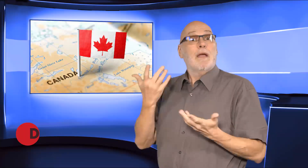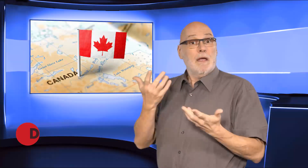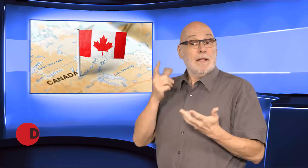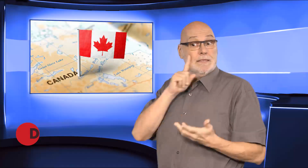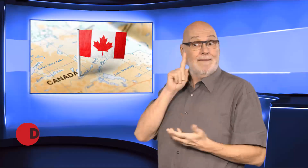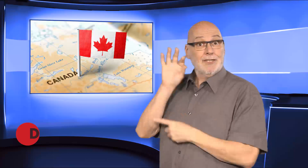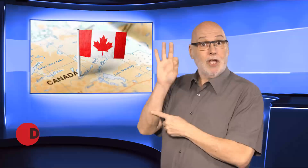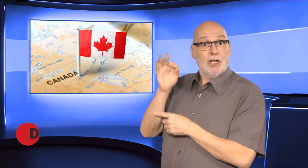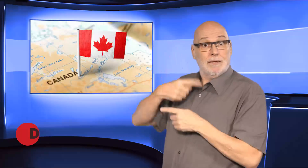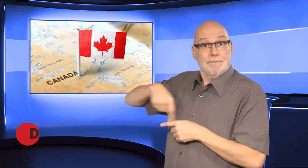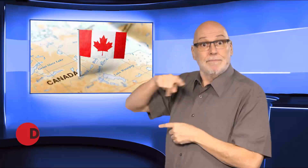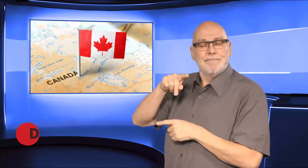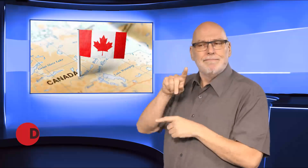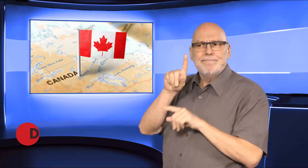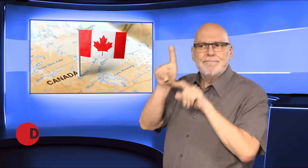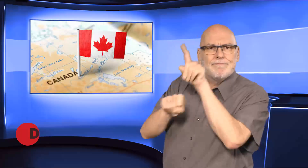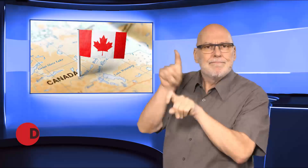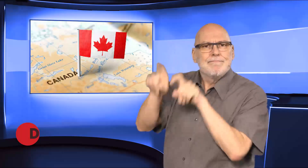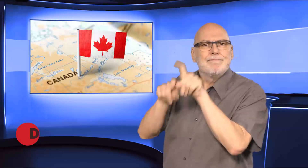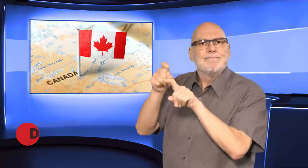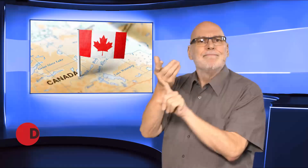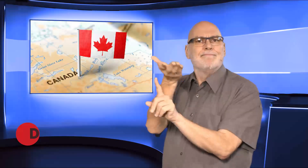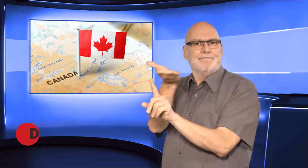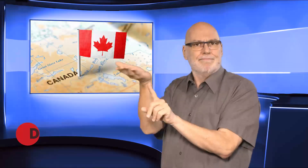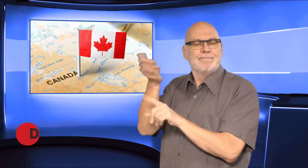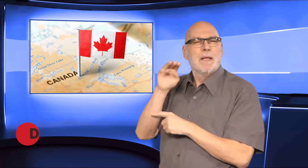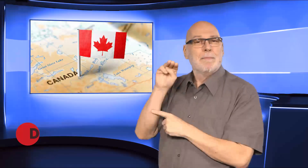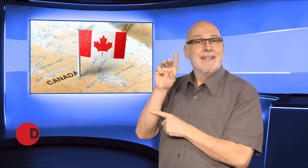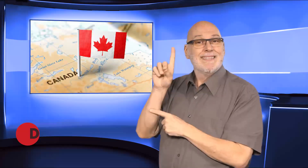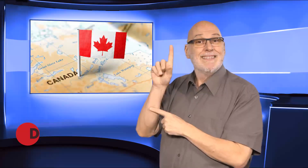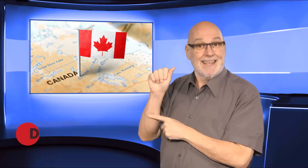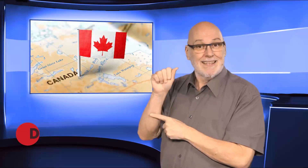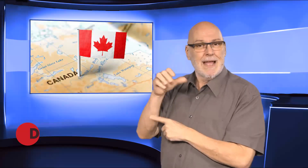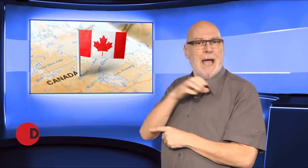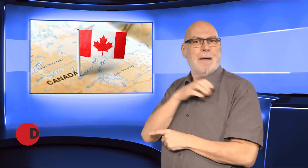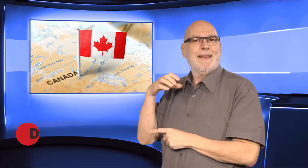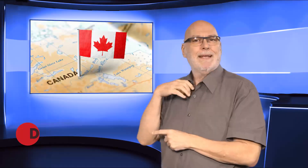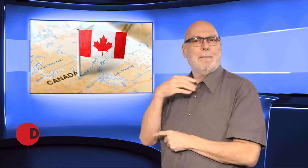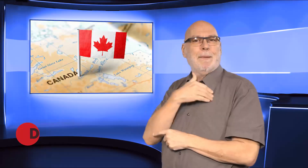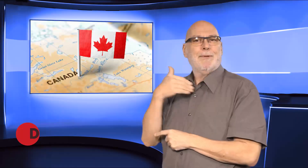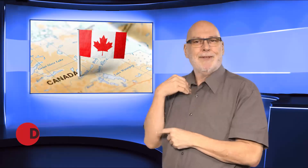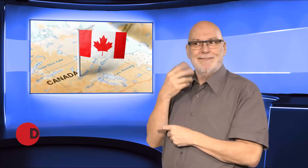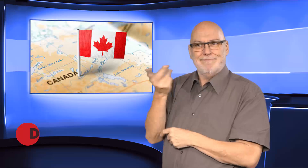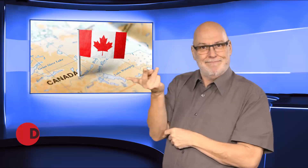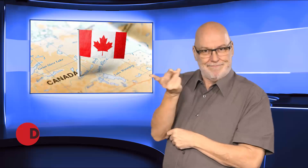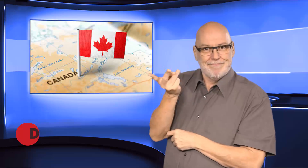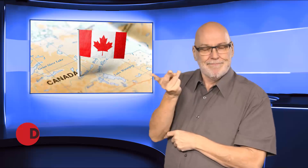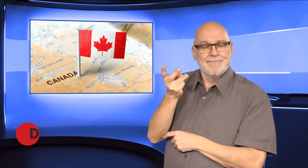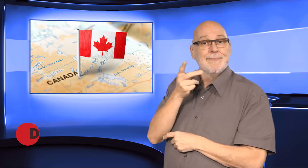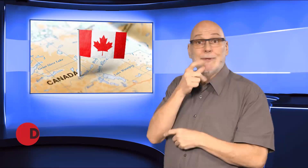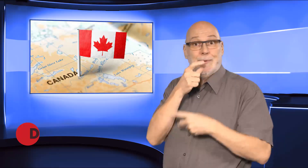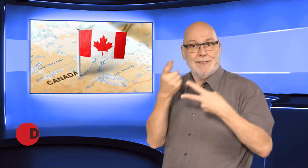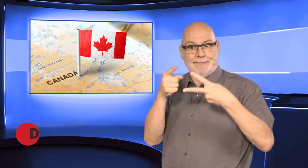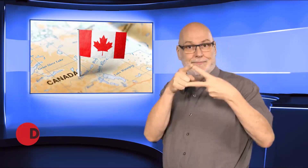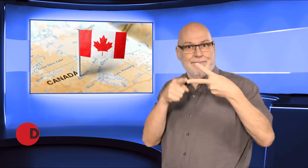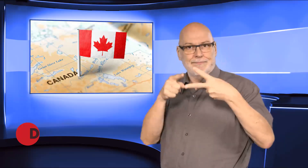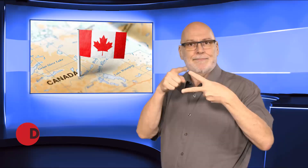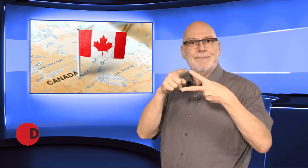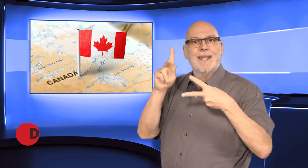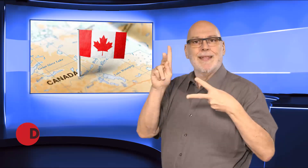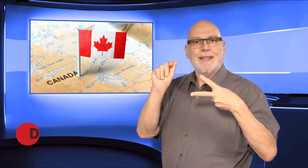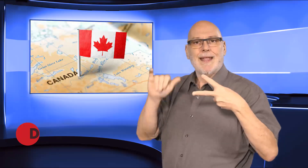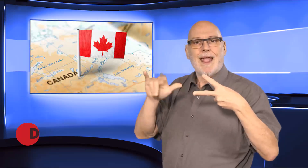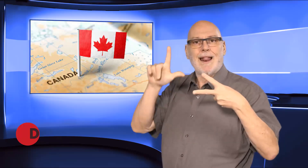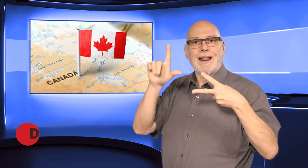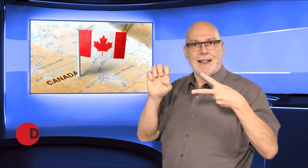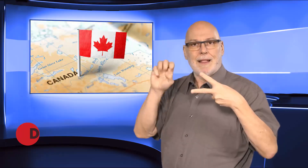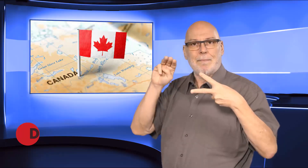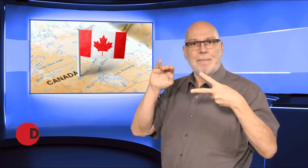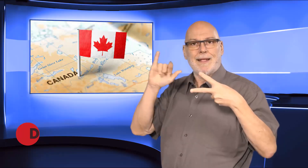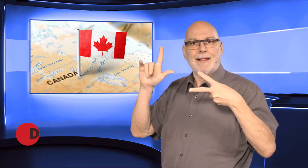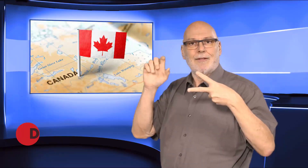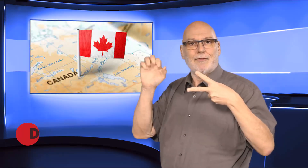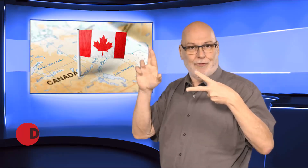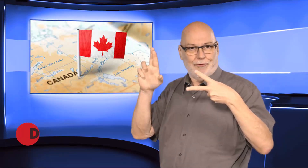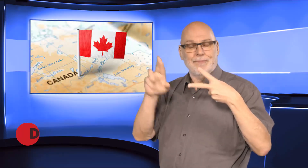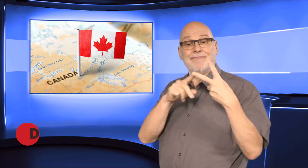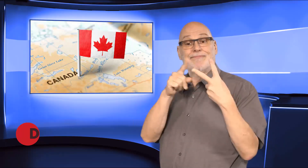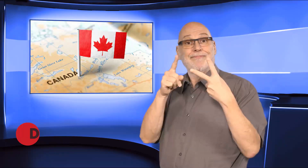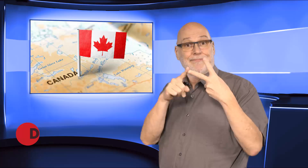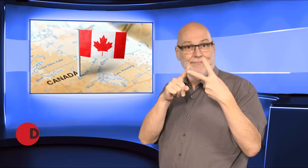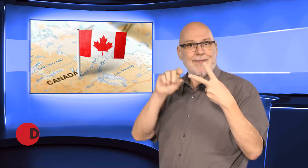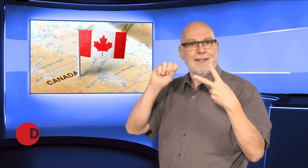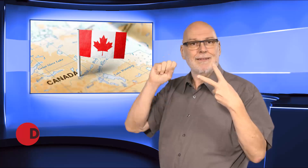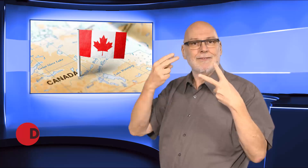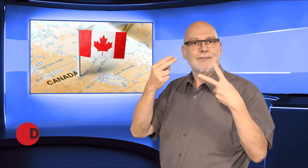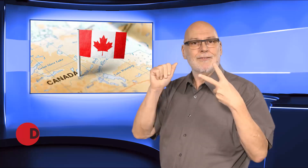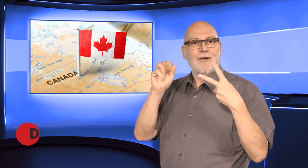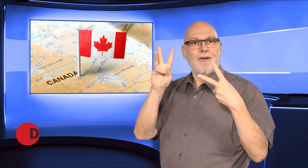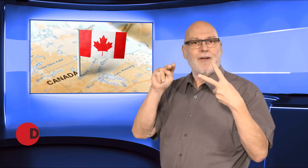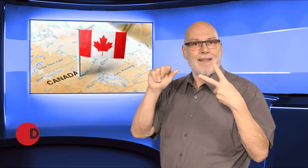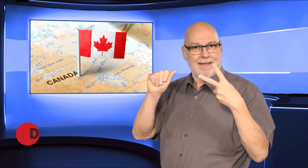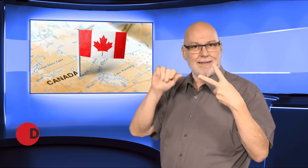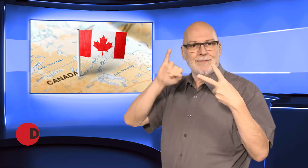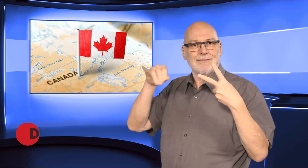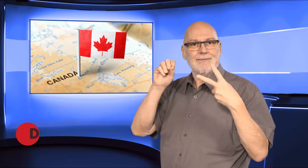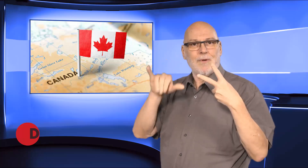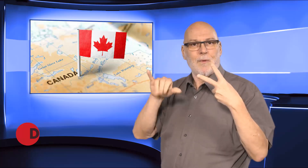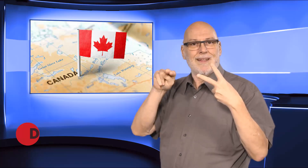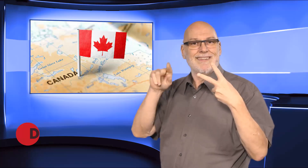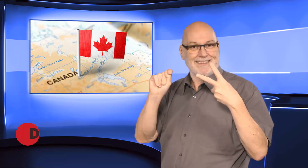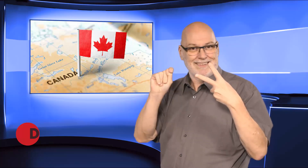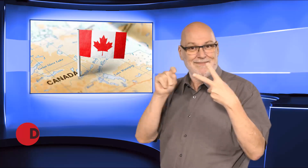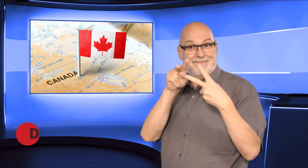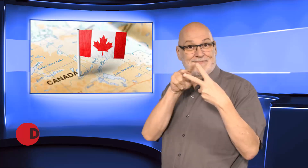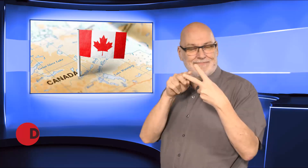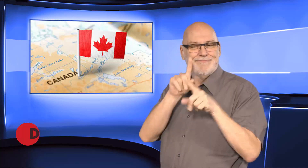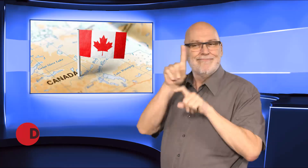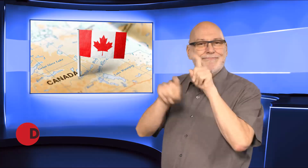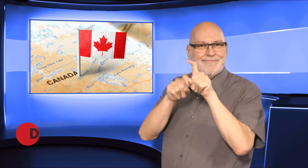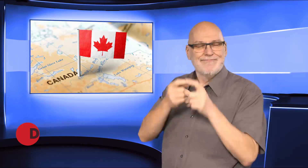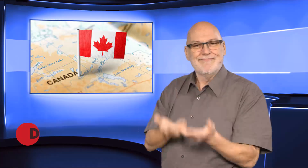DeafDots asked MDA committee members Kayle Miller and Shawna Joynt.